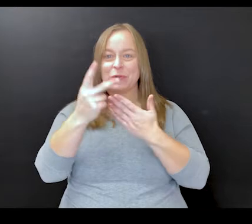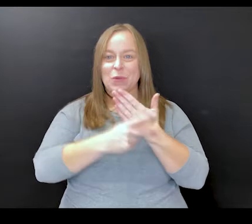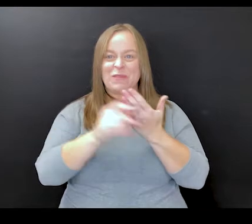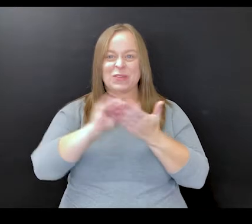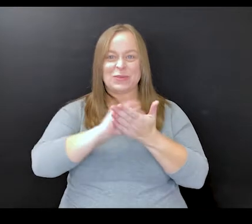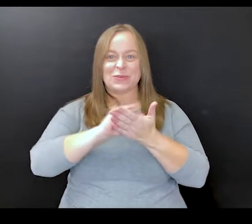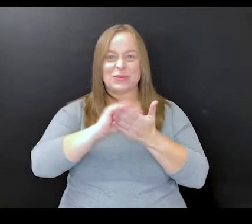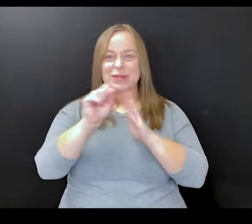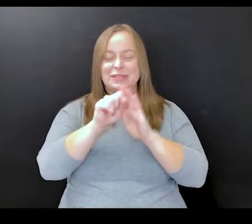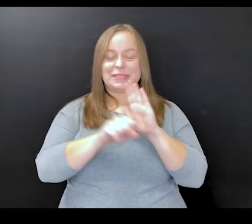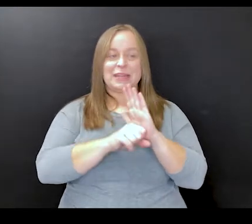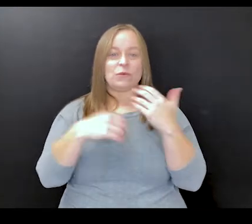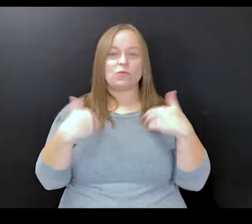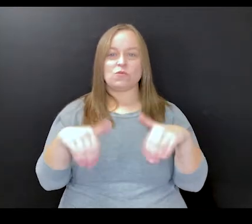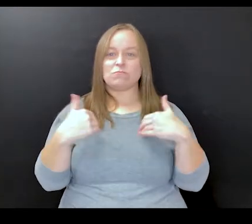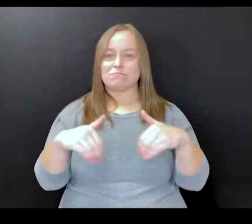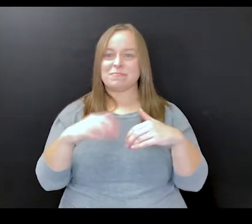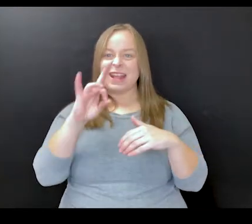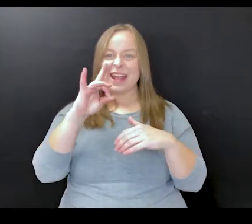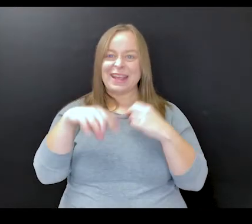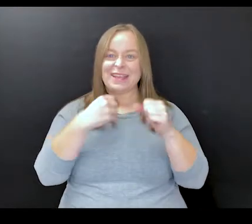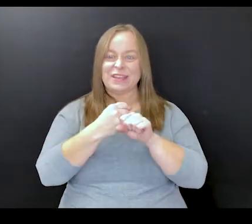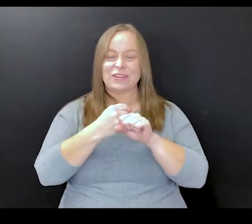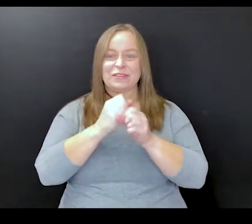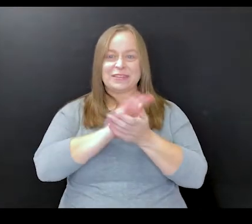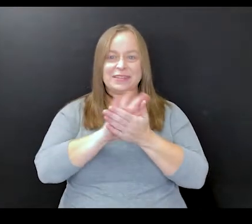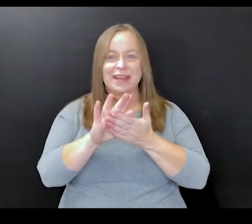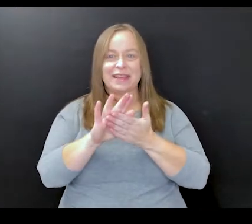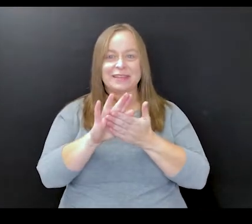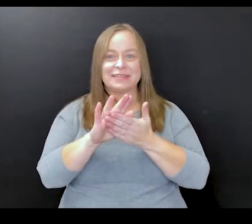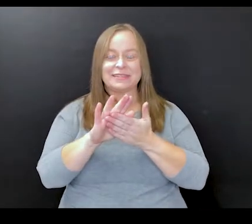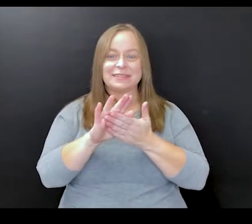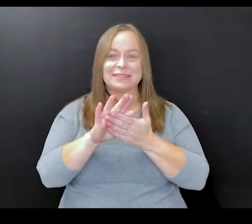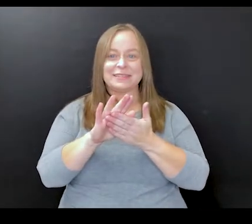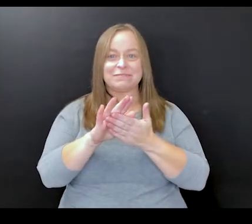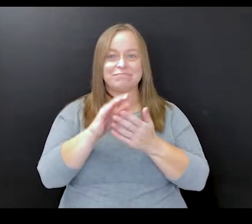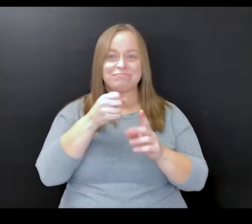So that is a really, really nice milestone for us.